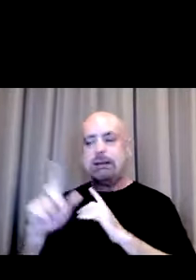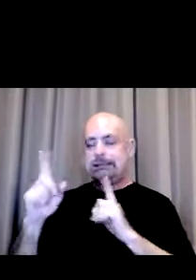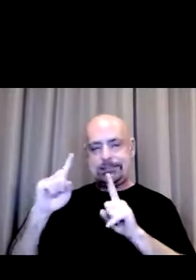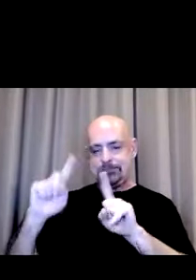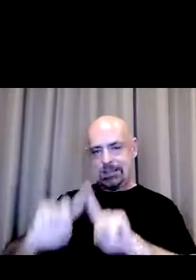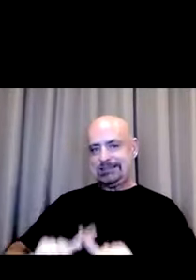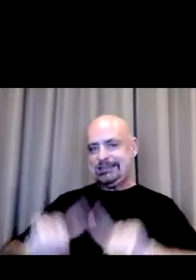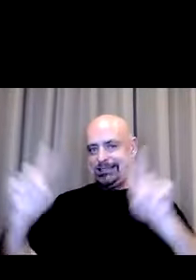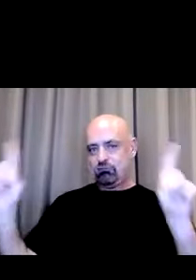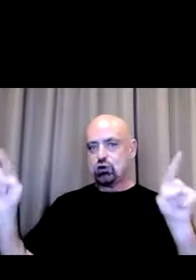them? Mary Wollstonecraft